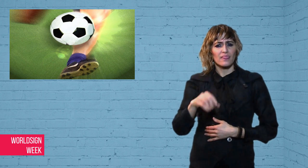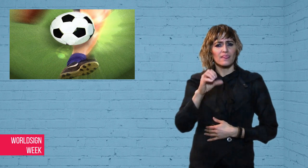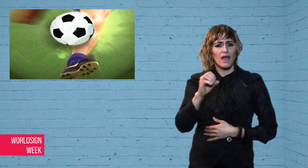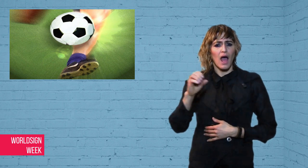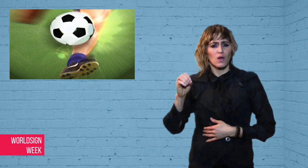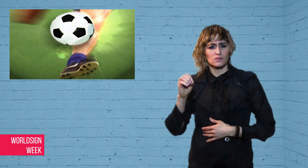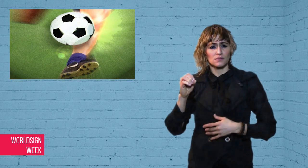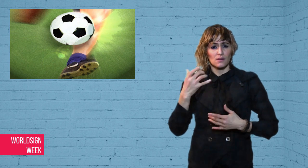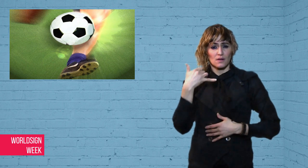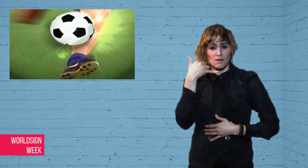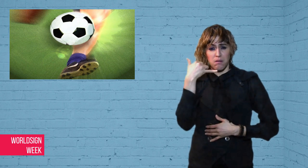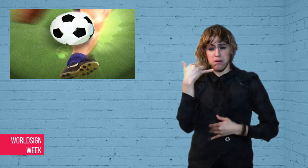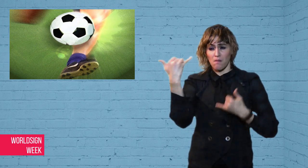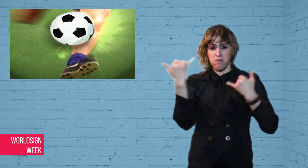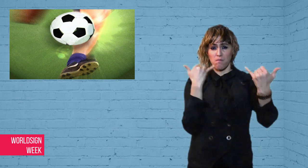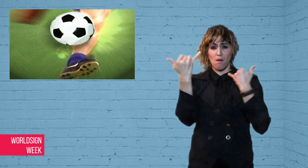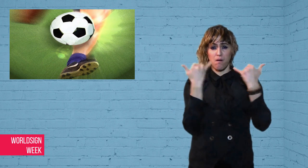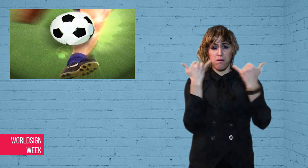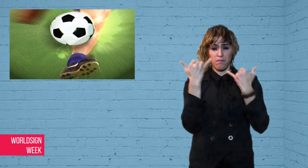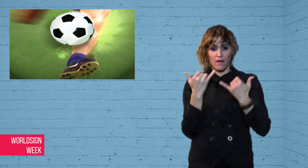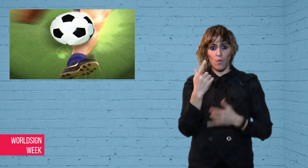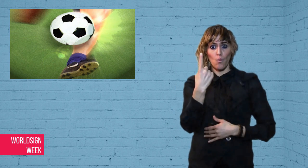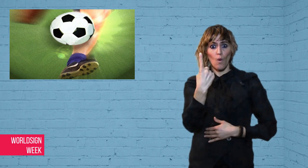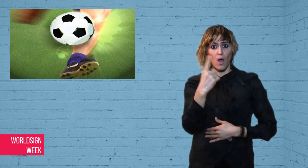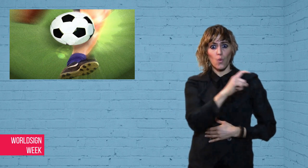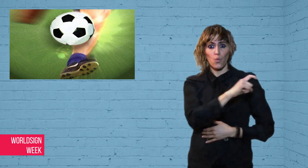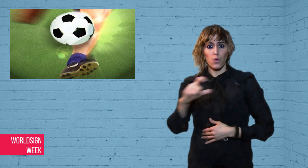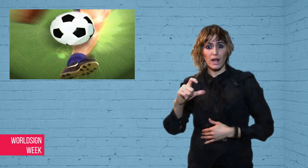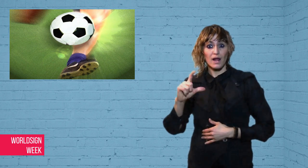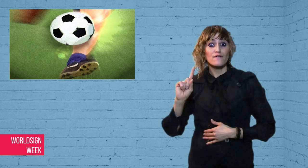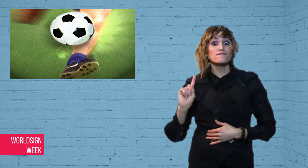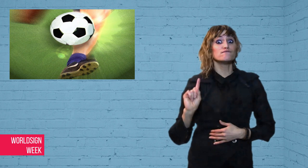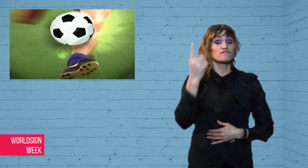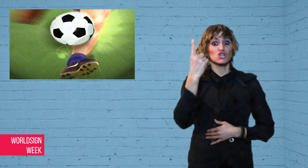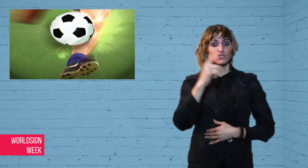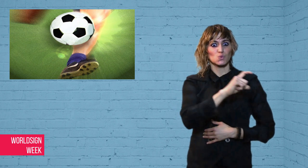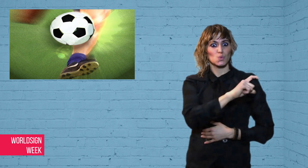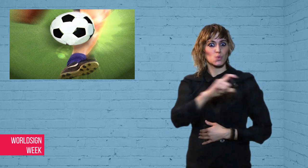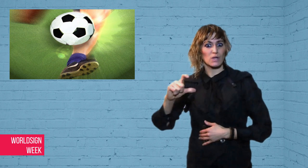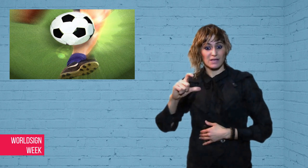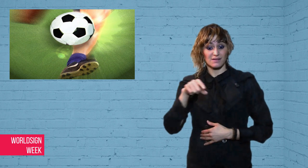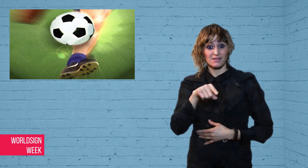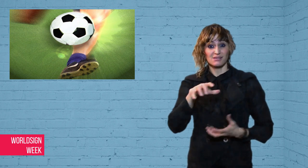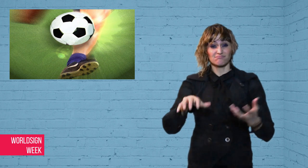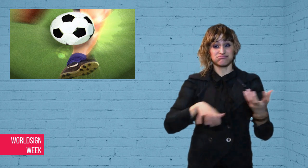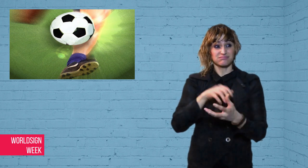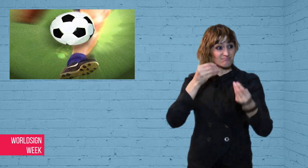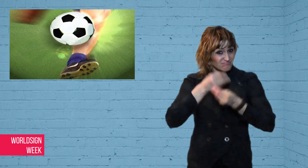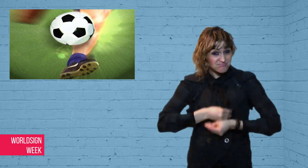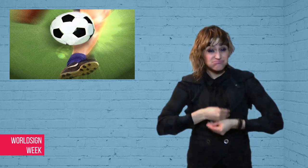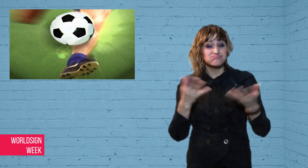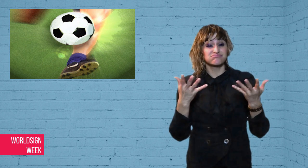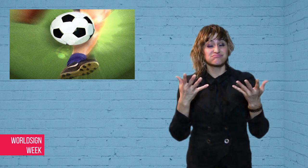victims out there still keeping quiet.